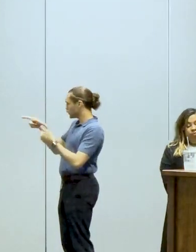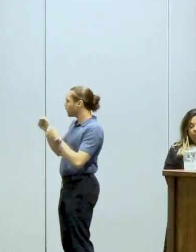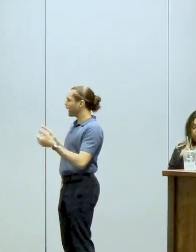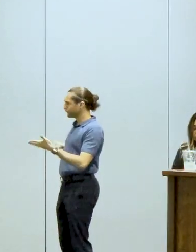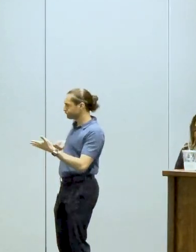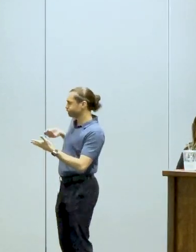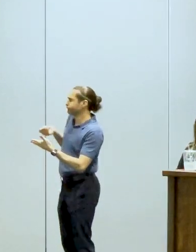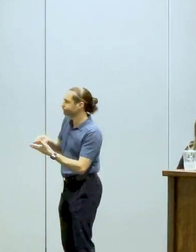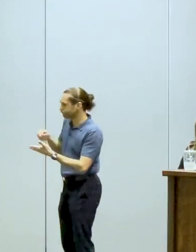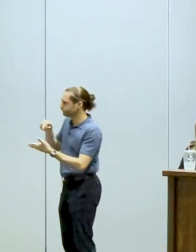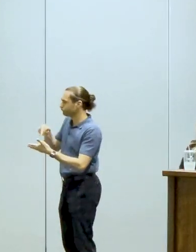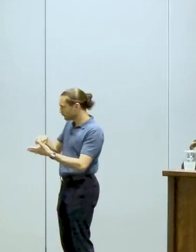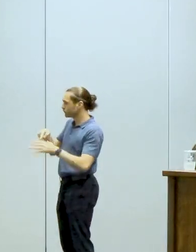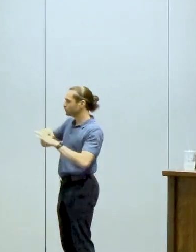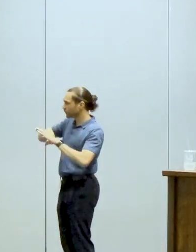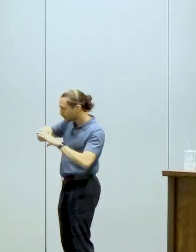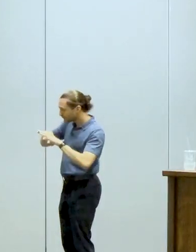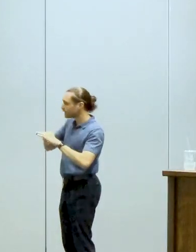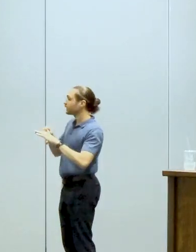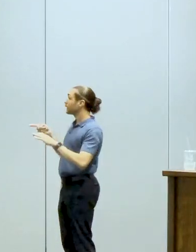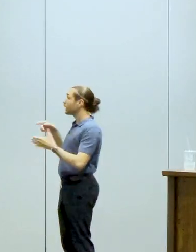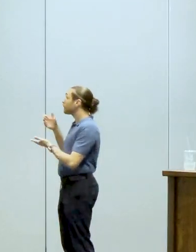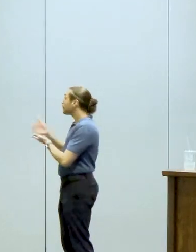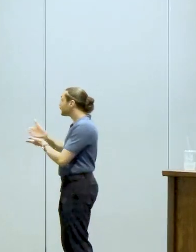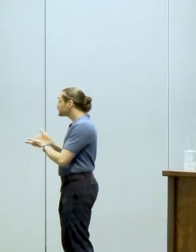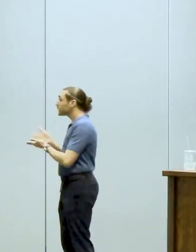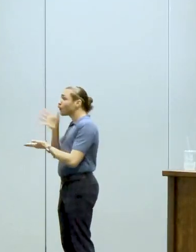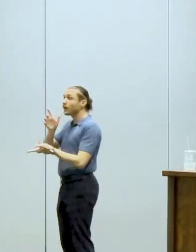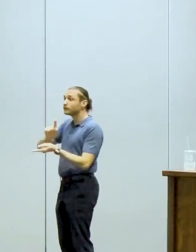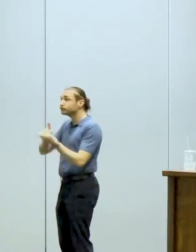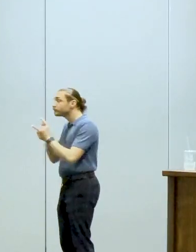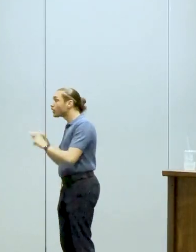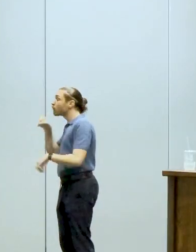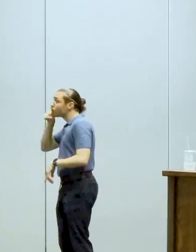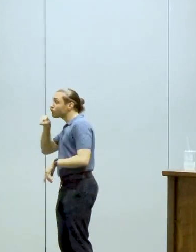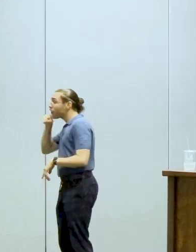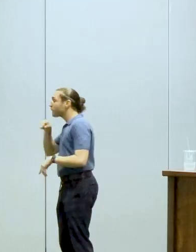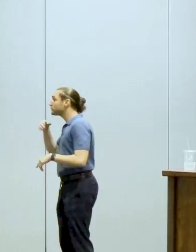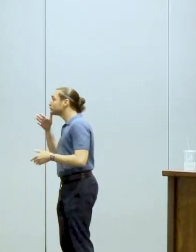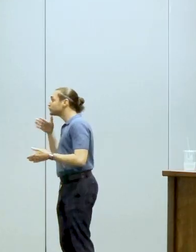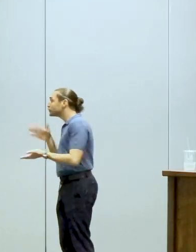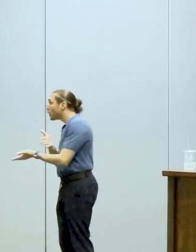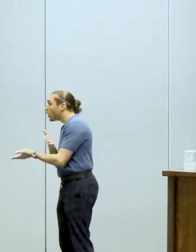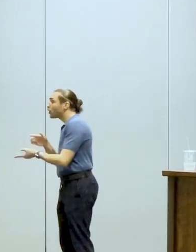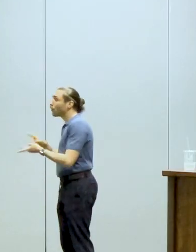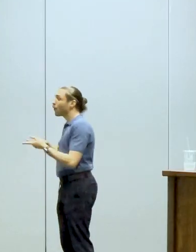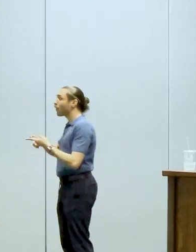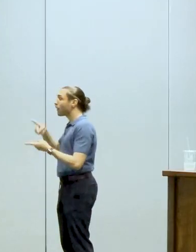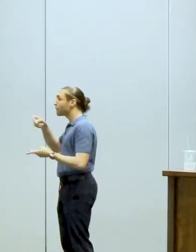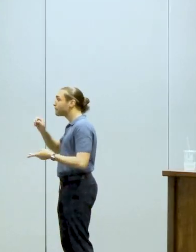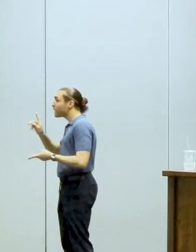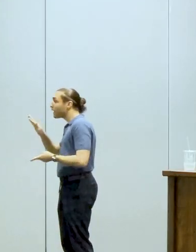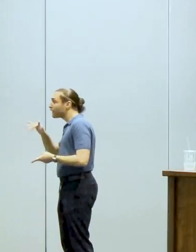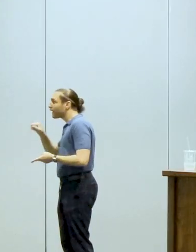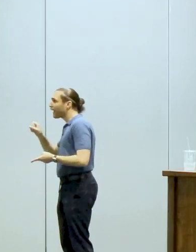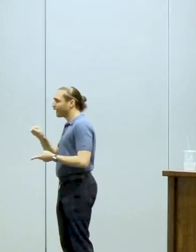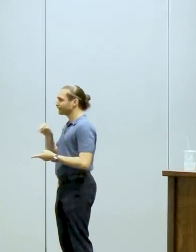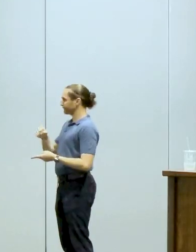heavy metal song, that will generate a rap song, that'll generate a podcast. I think most of us probably know those things, but it's something I didn't have when I was growing